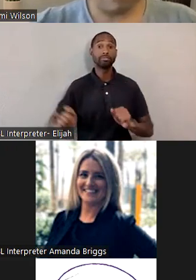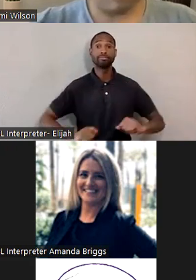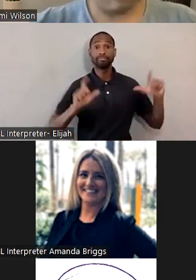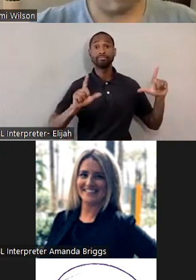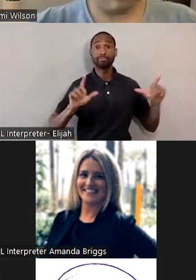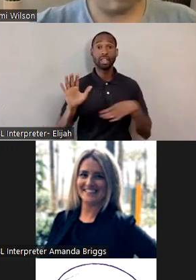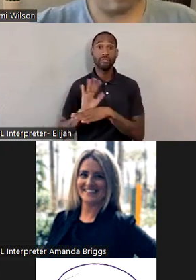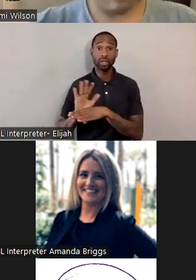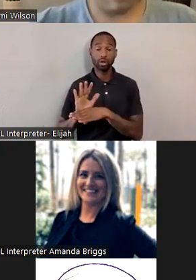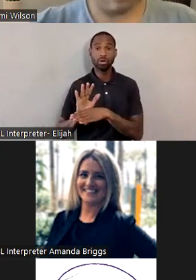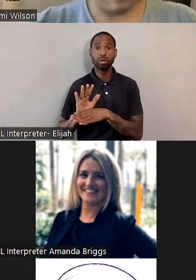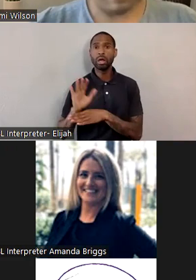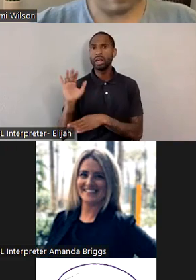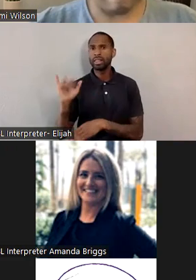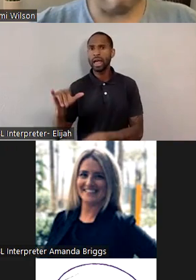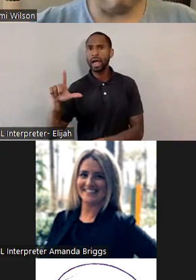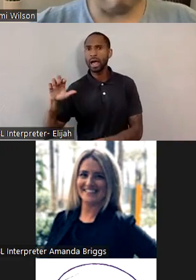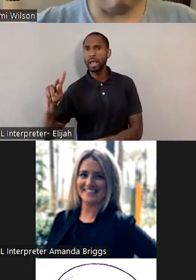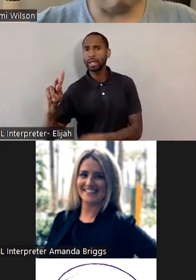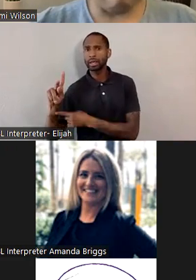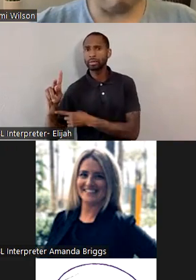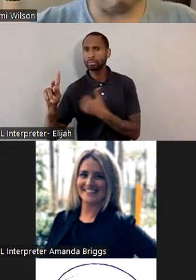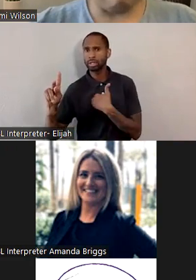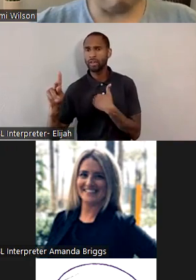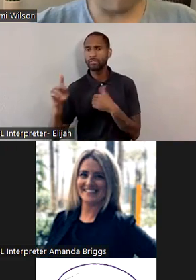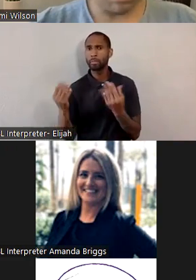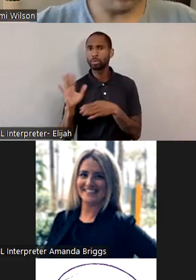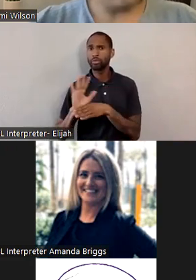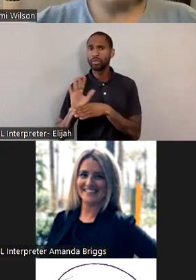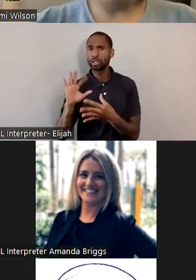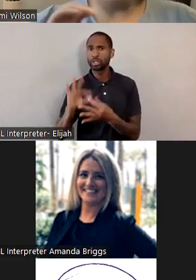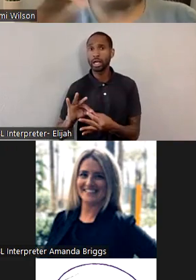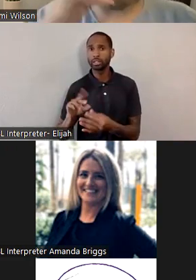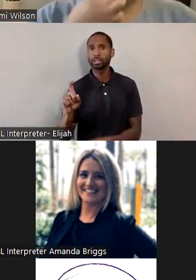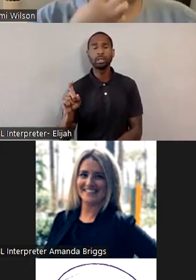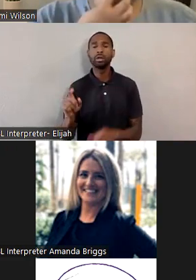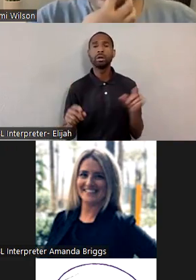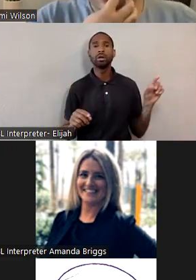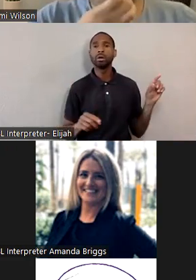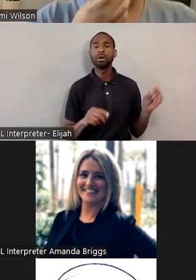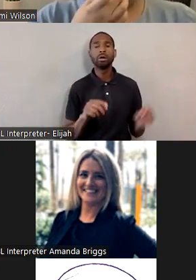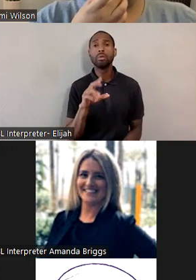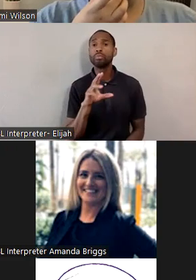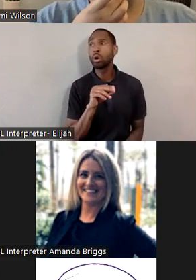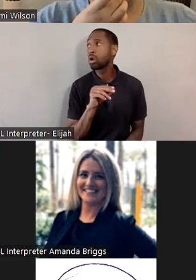That link, does that link have multiple videos attached to it? (Jami) No, it should go directly to that one. (Brandy) Okay, let me go ahead and I can do that. If you would like us to play that now.